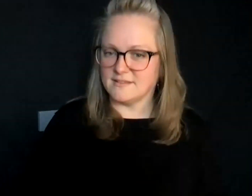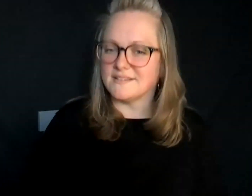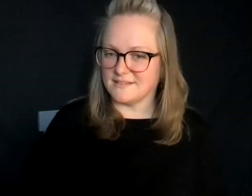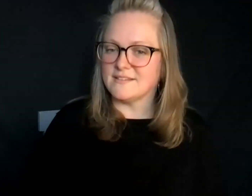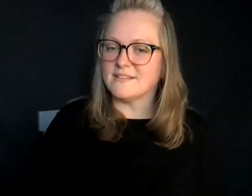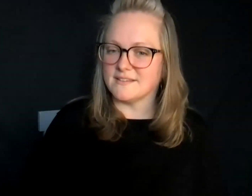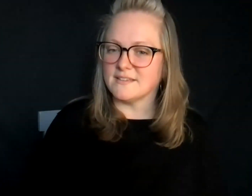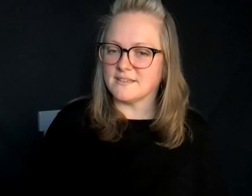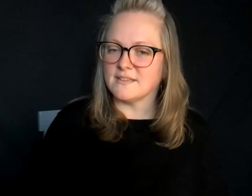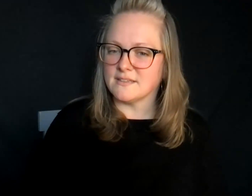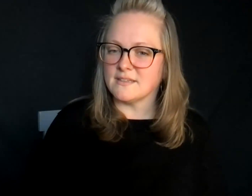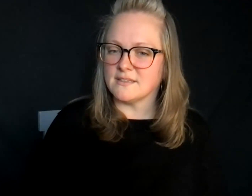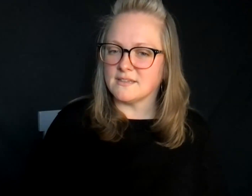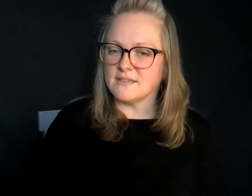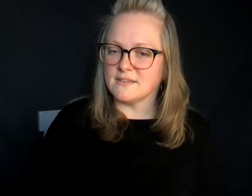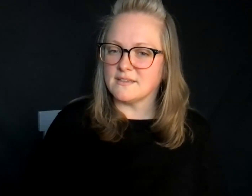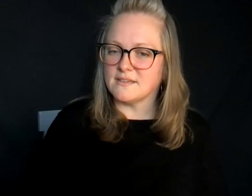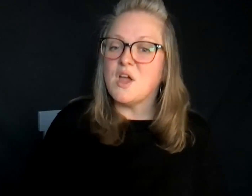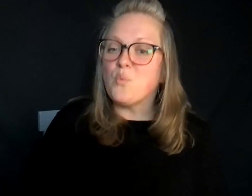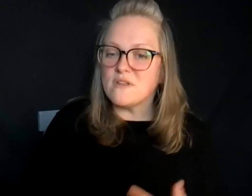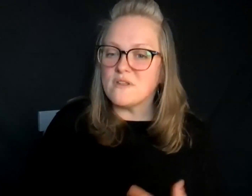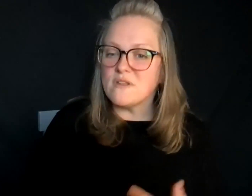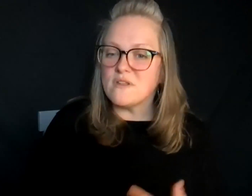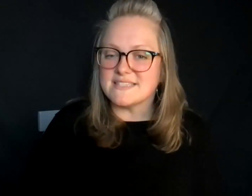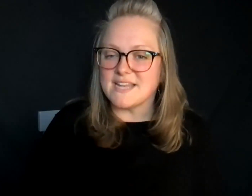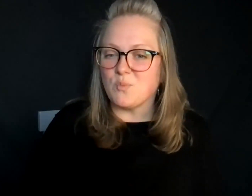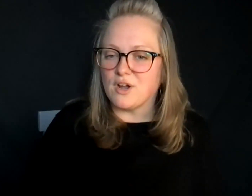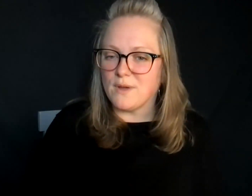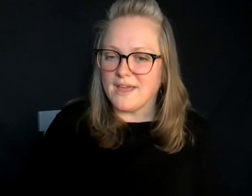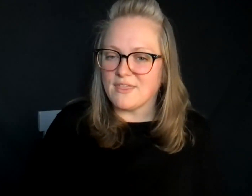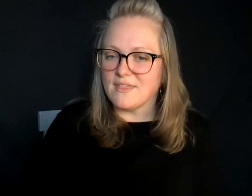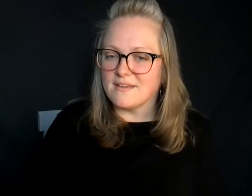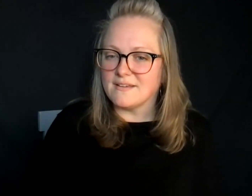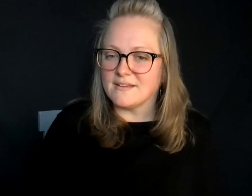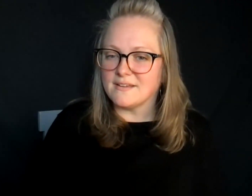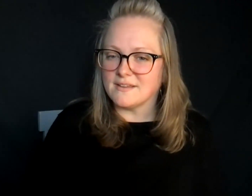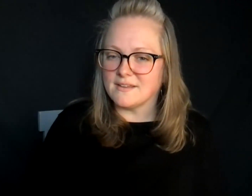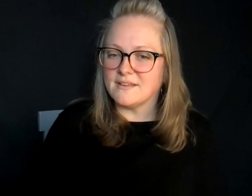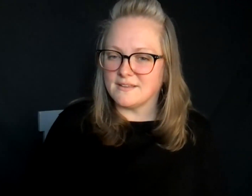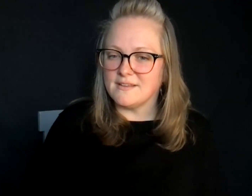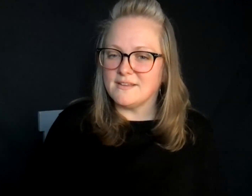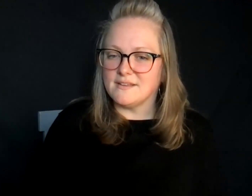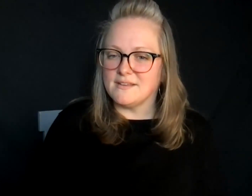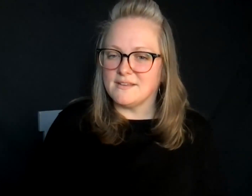TO ASK RON TO CLARIFY.